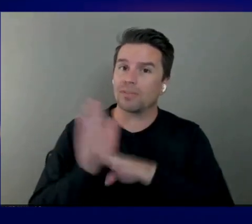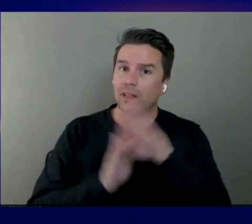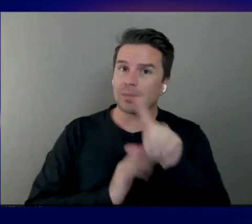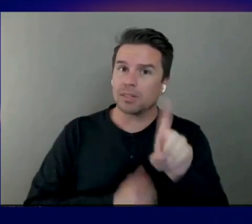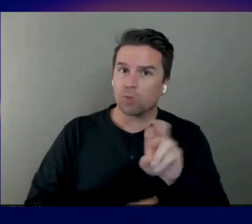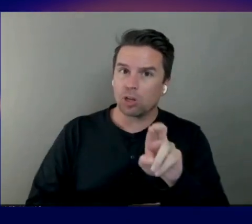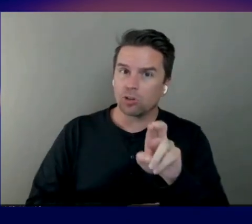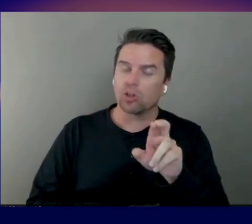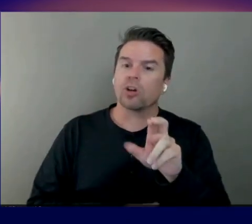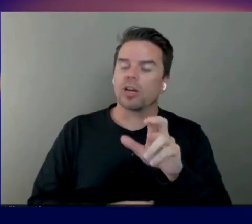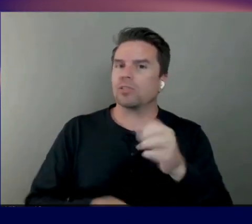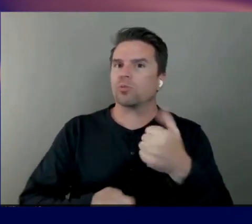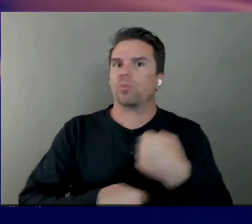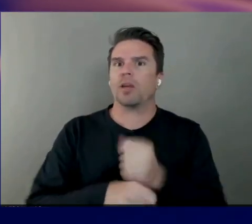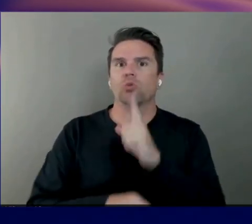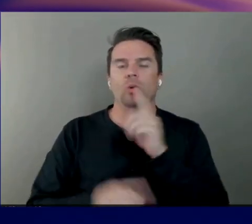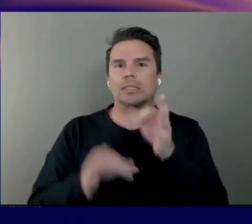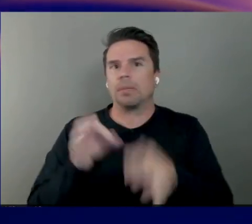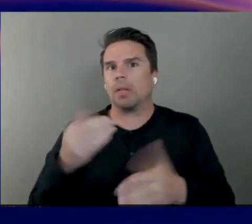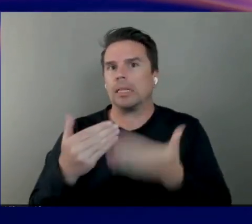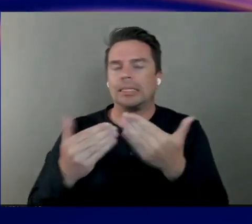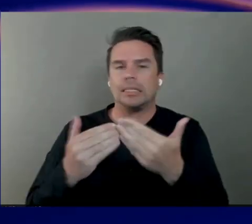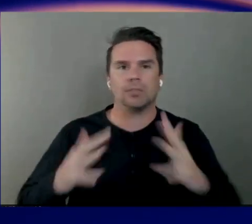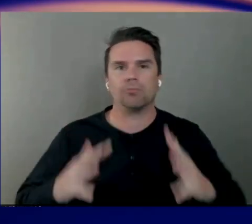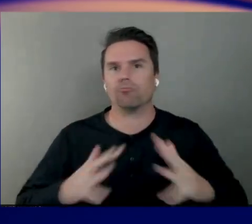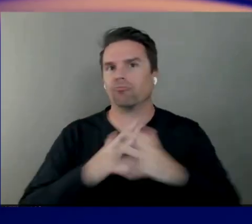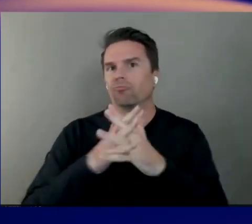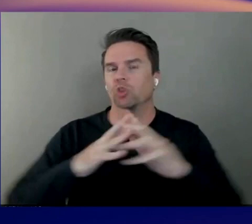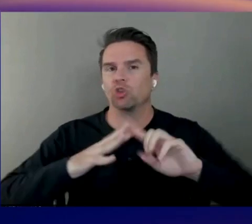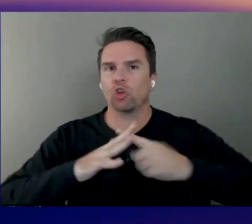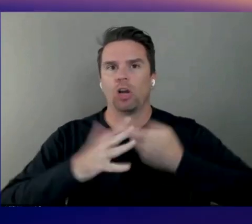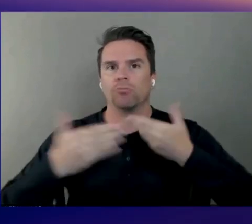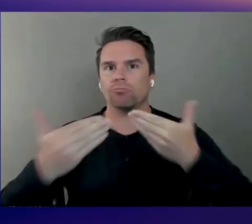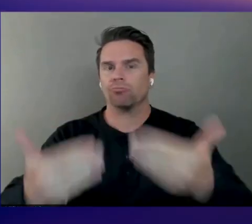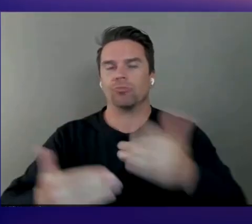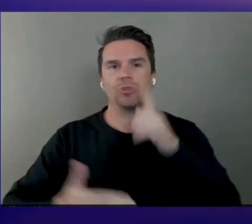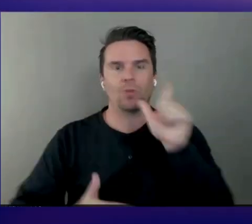You don't have to build an environment from scratch in a notebook. You don't have to spend a lot of time